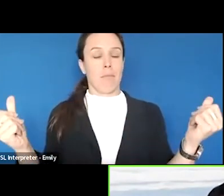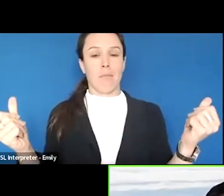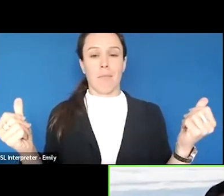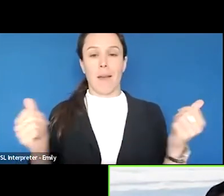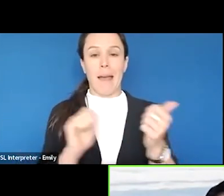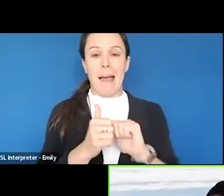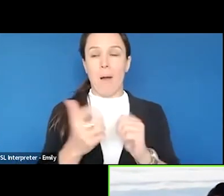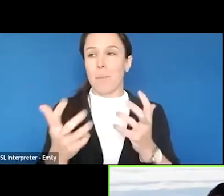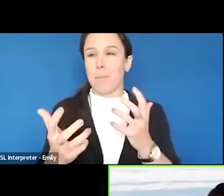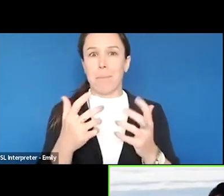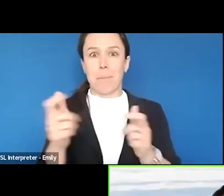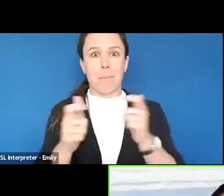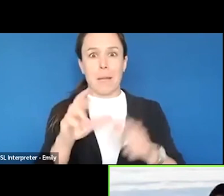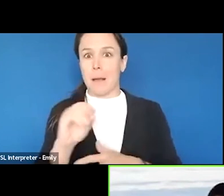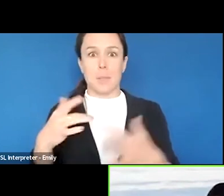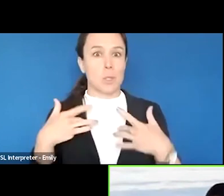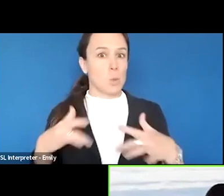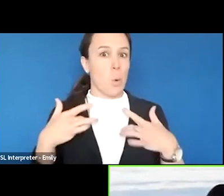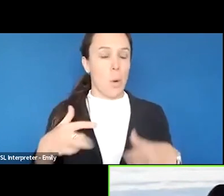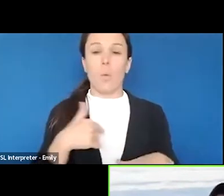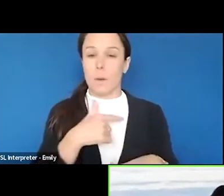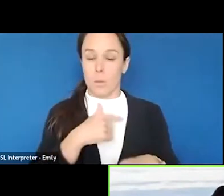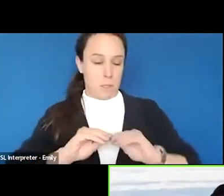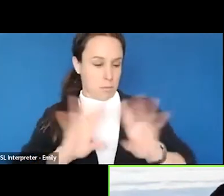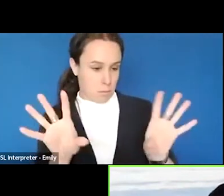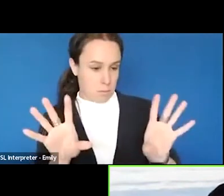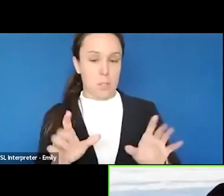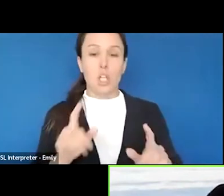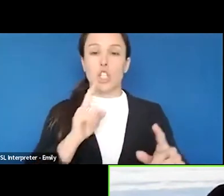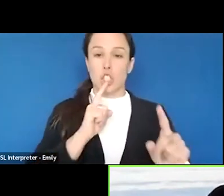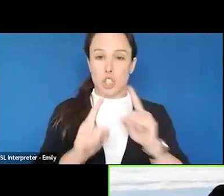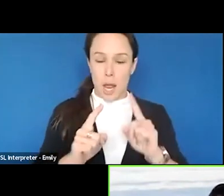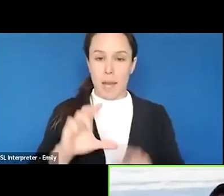not want to. You know we will be very explicit. Our chatbot is wikidata. It's -- it's based on